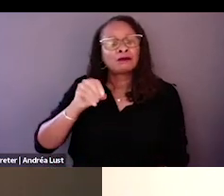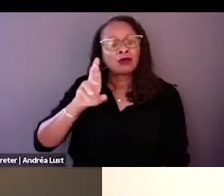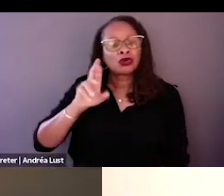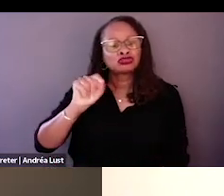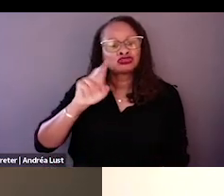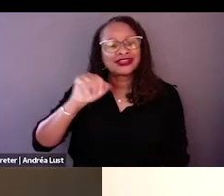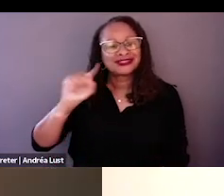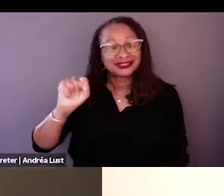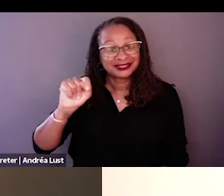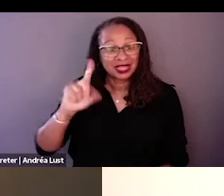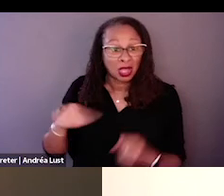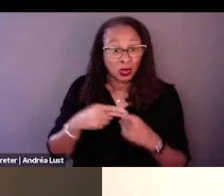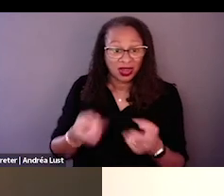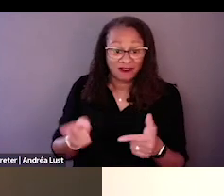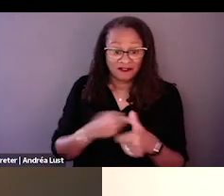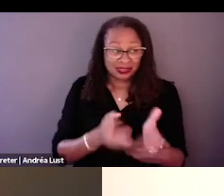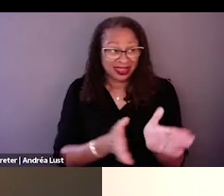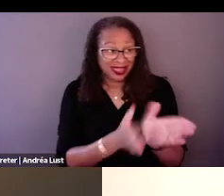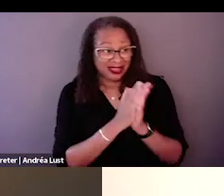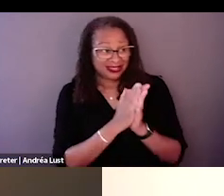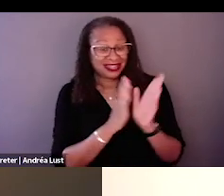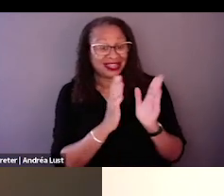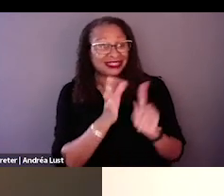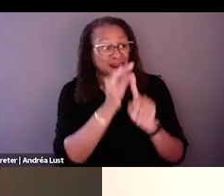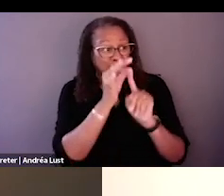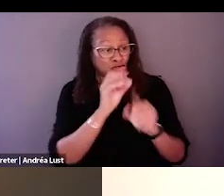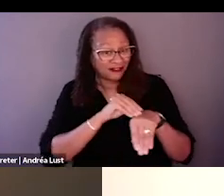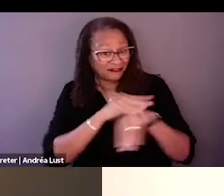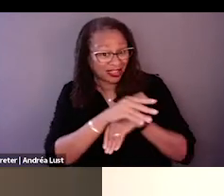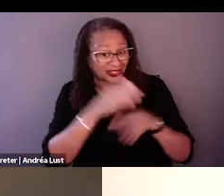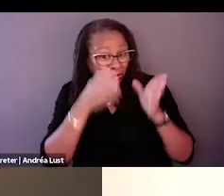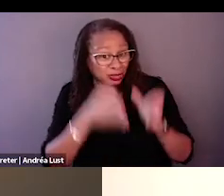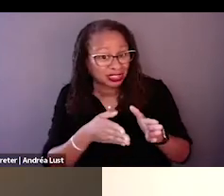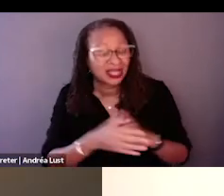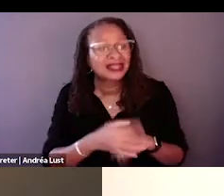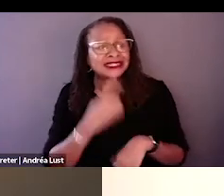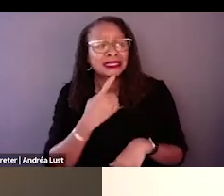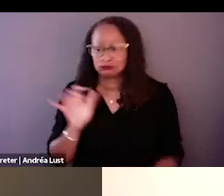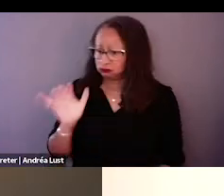Some were helpful but there was an enormous amount of brutality, none of which you show in your